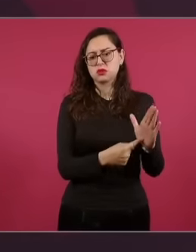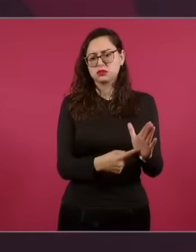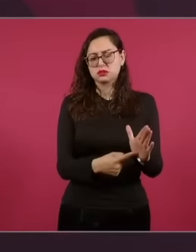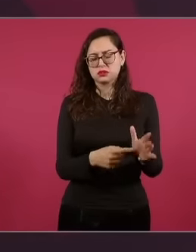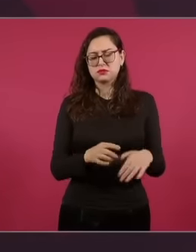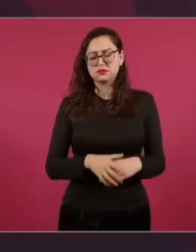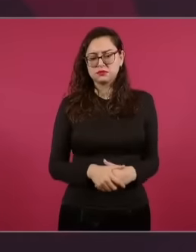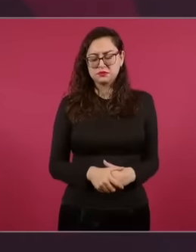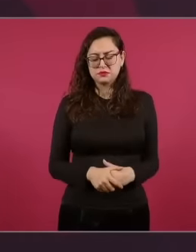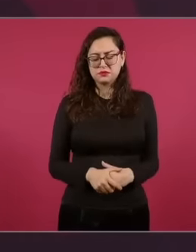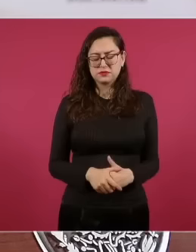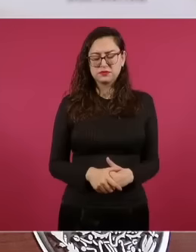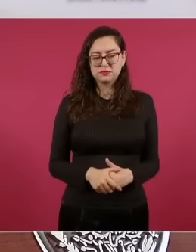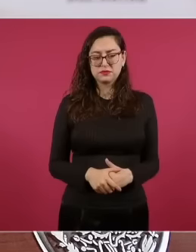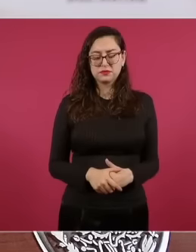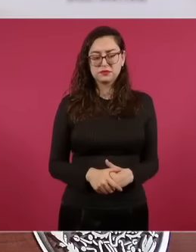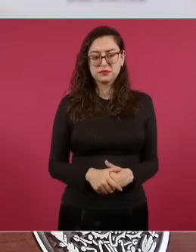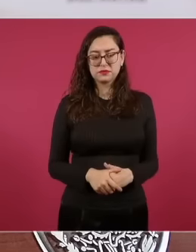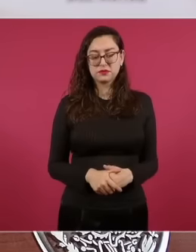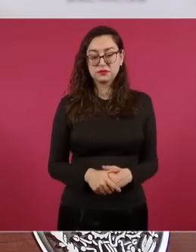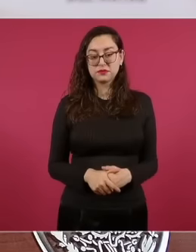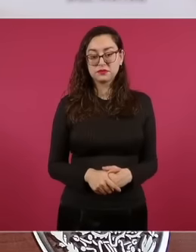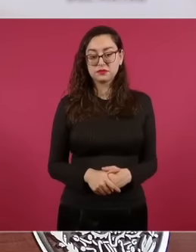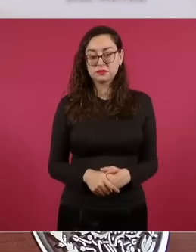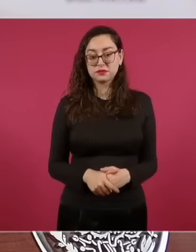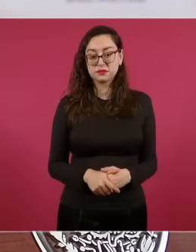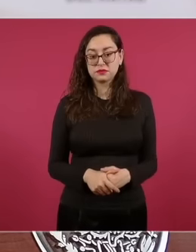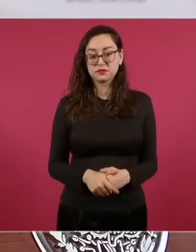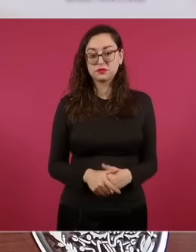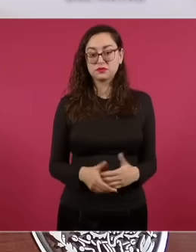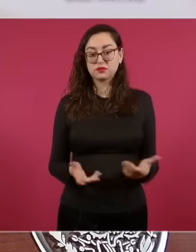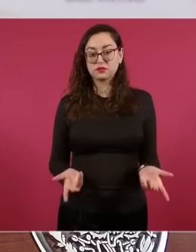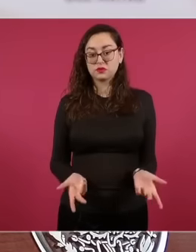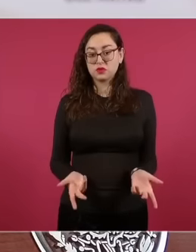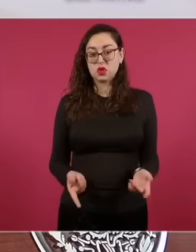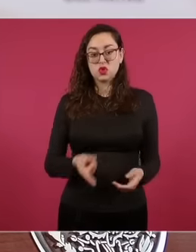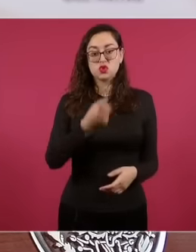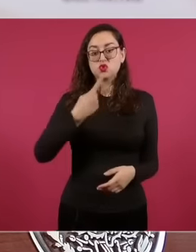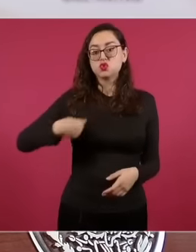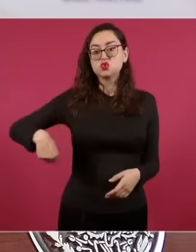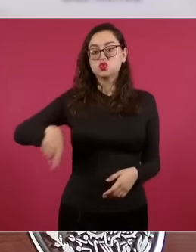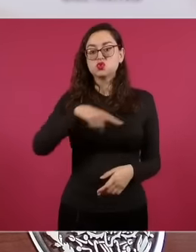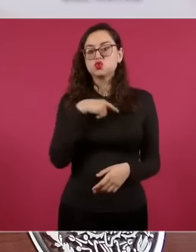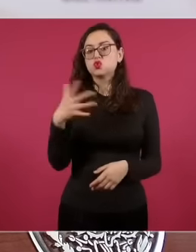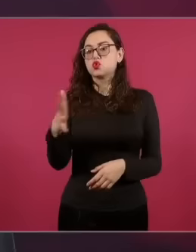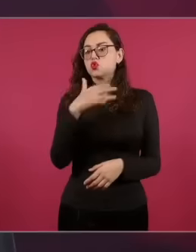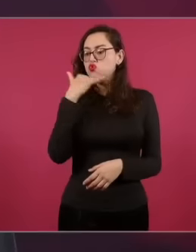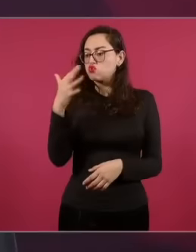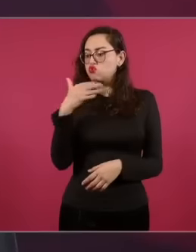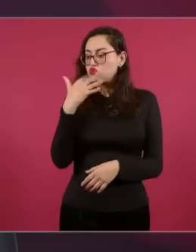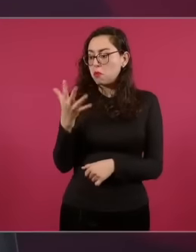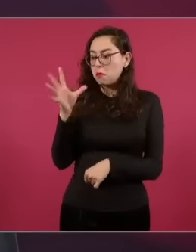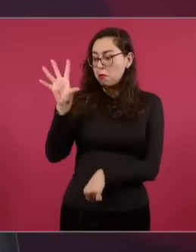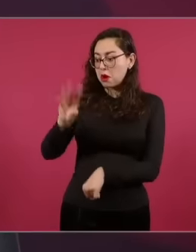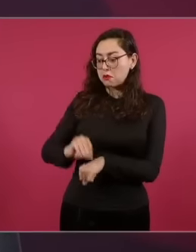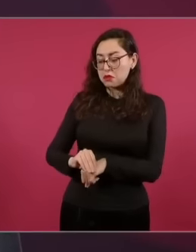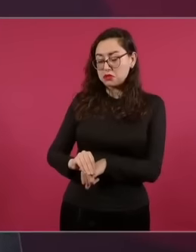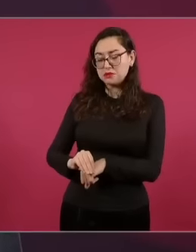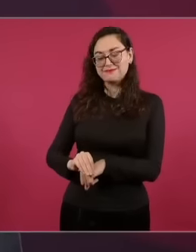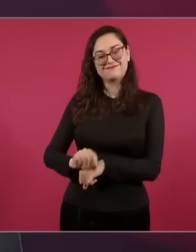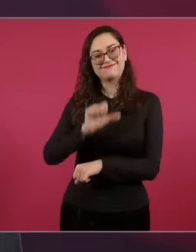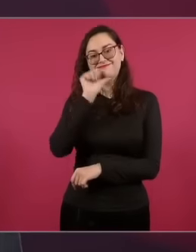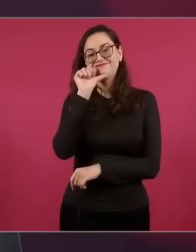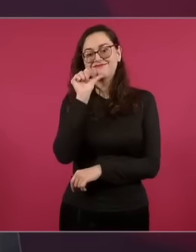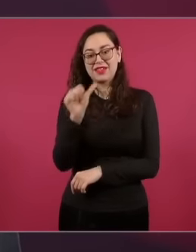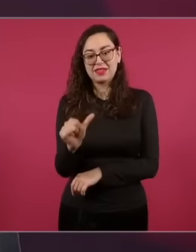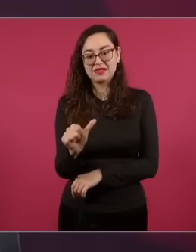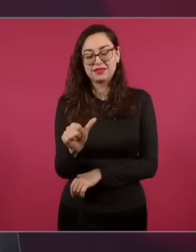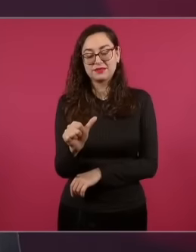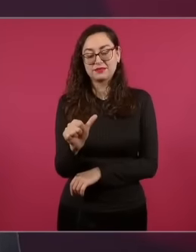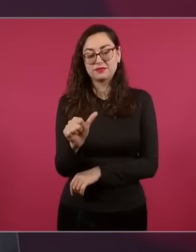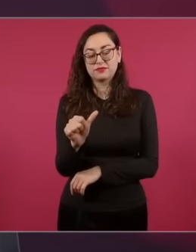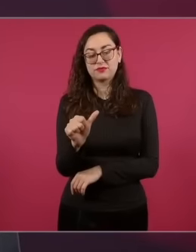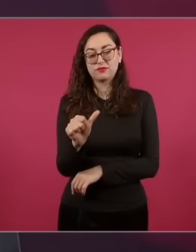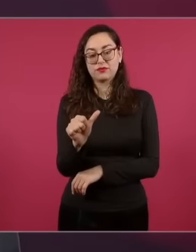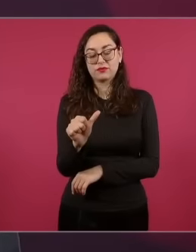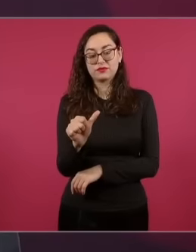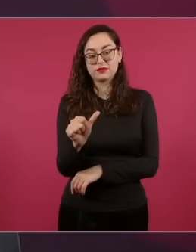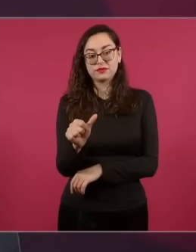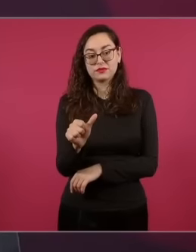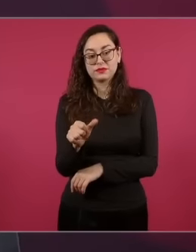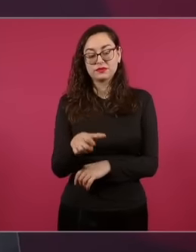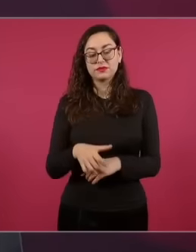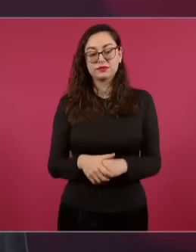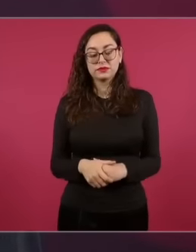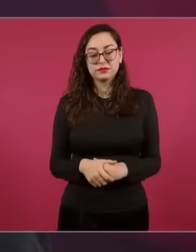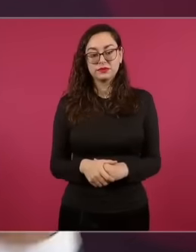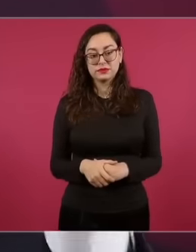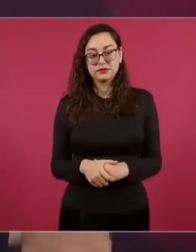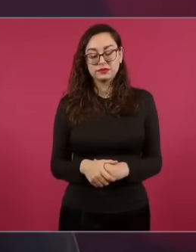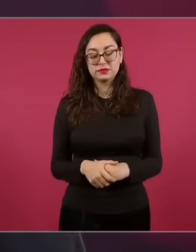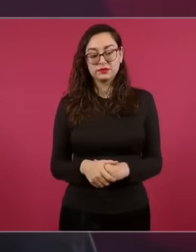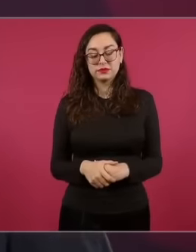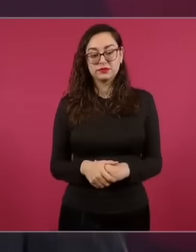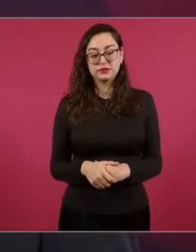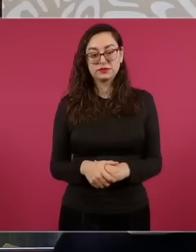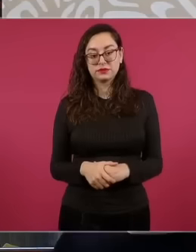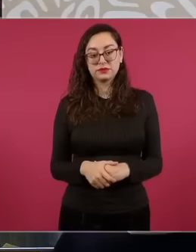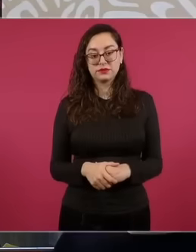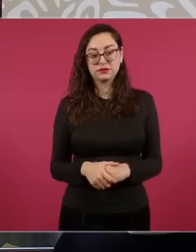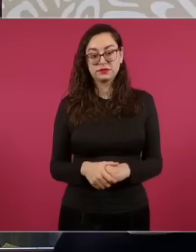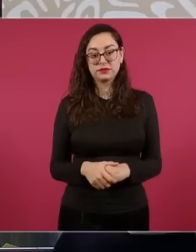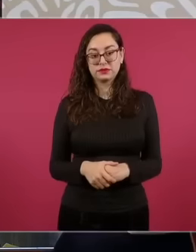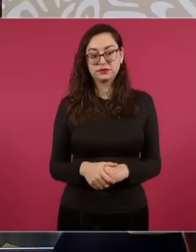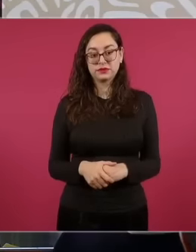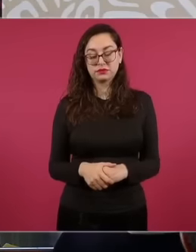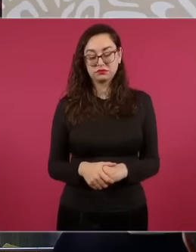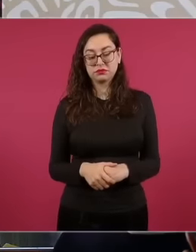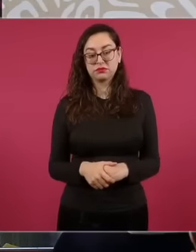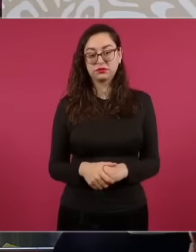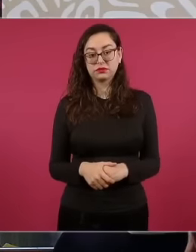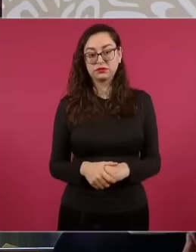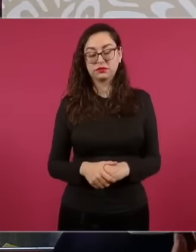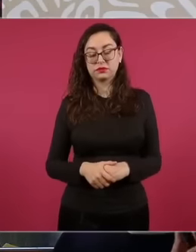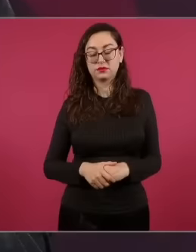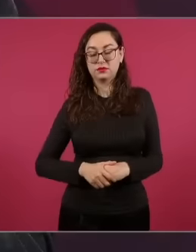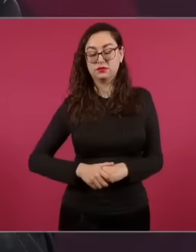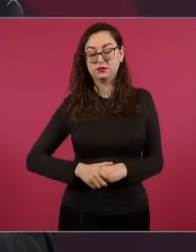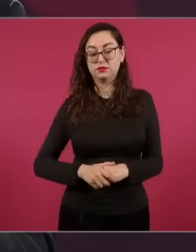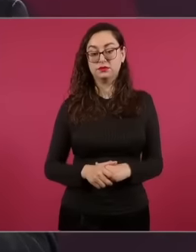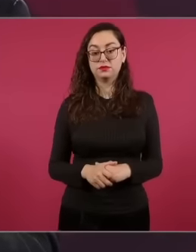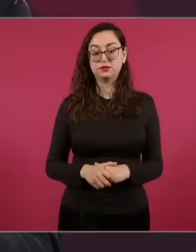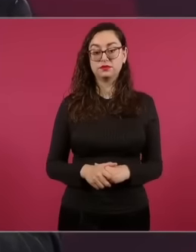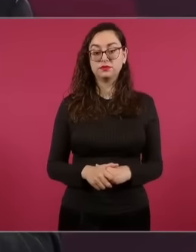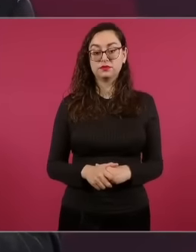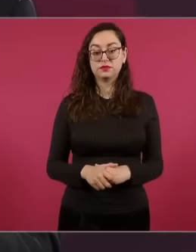We do not allow, we do not tolerate corruption in the government. And that is why we manage not only